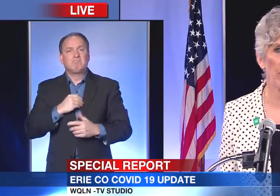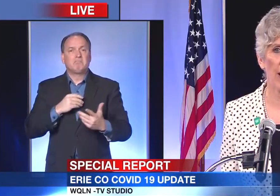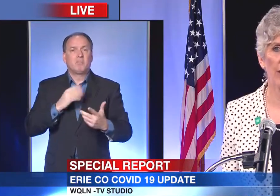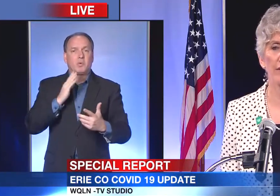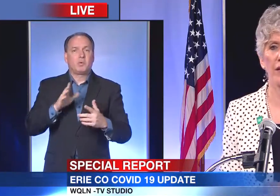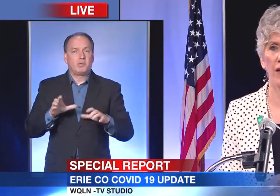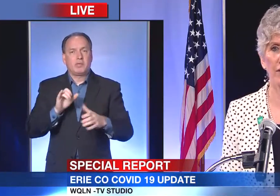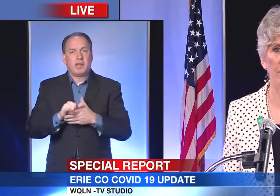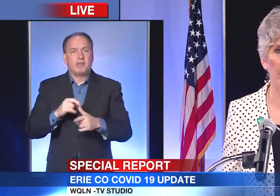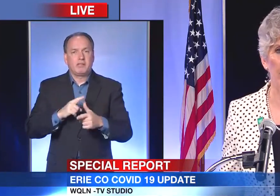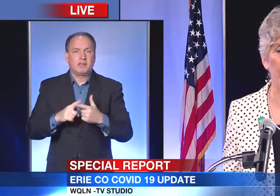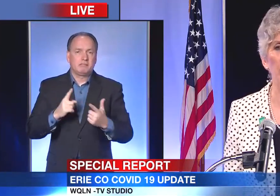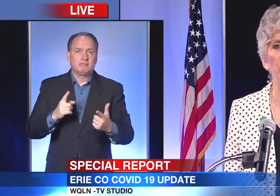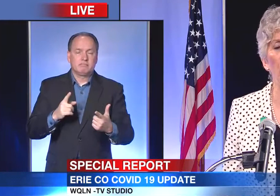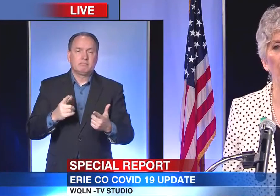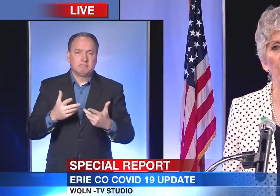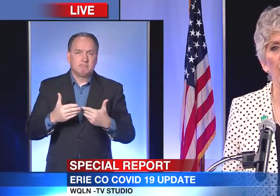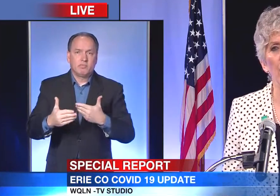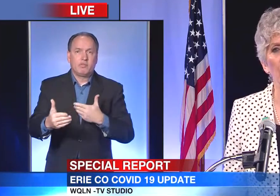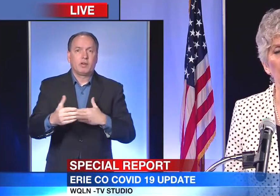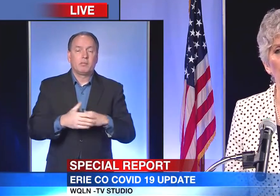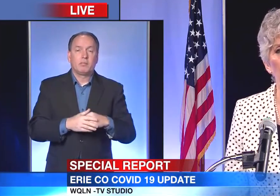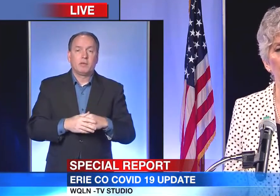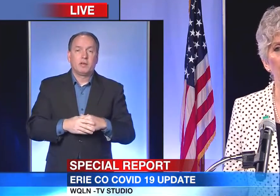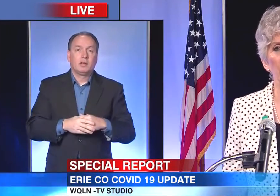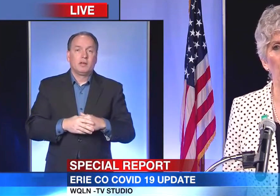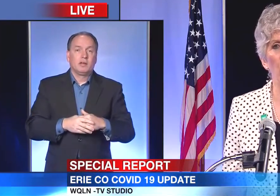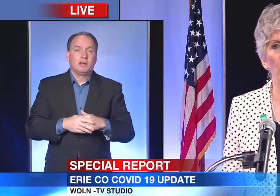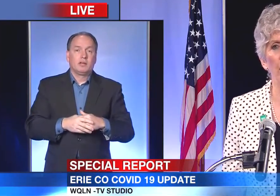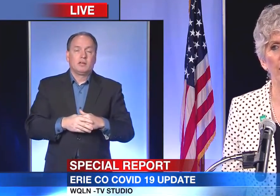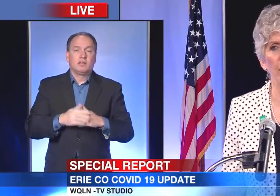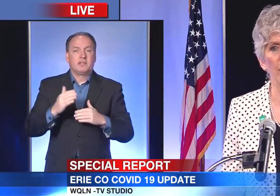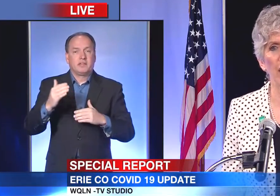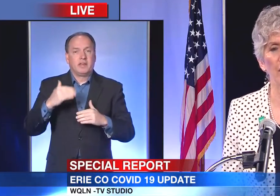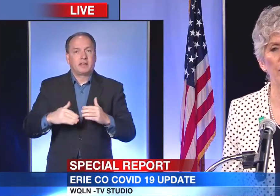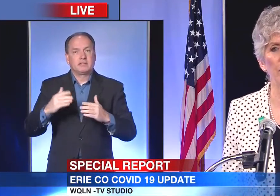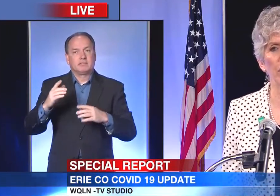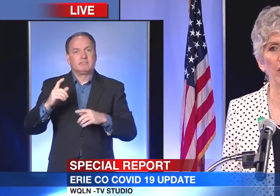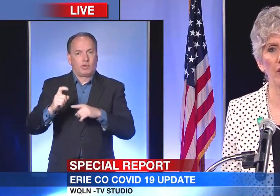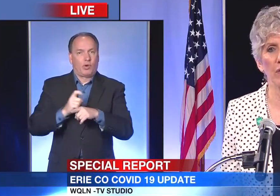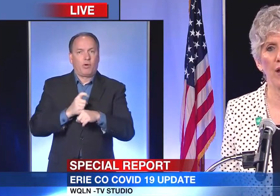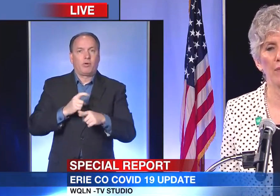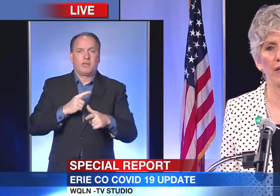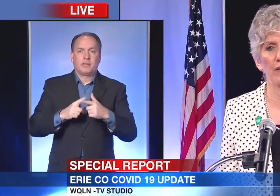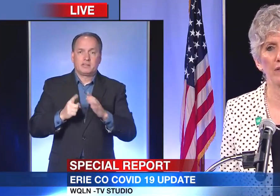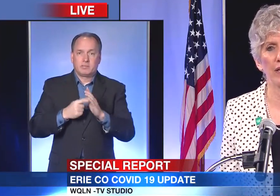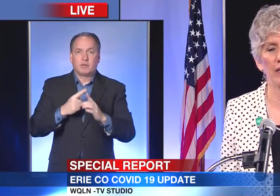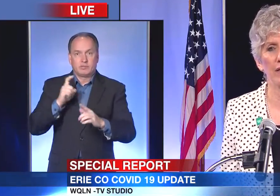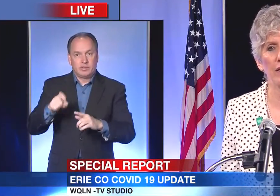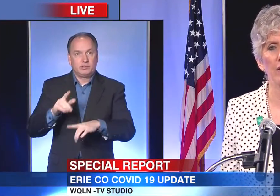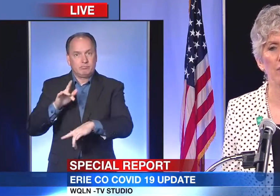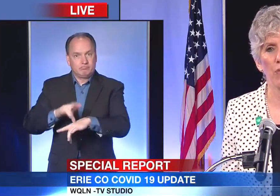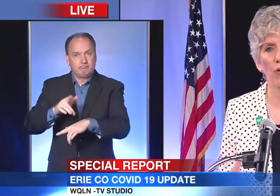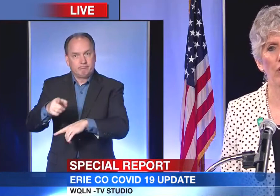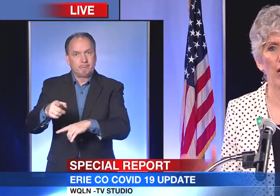CAN FIX THAT ISSUE OF NON-COMPLIANCE, AND THEY SAY, OKAY, YES, WE'LL DO THAT, AND THEN WE MOVE ON. AND WE GO ON TO THE NEXT CALL.